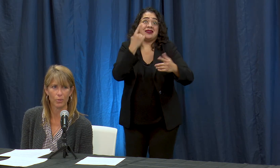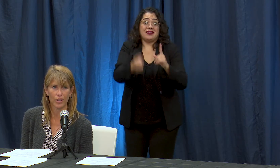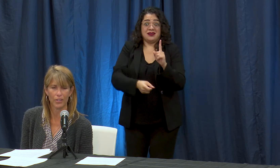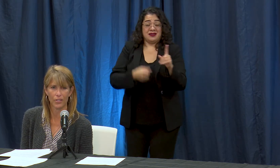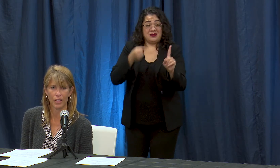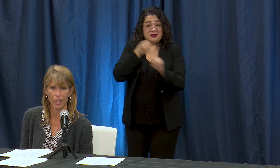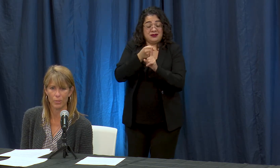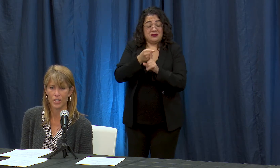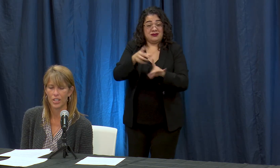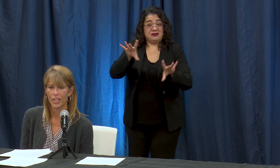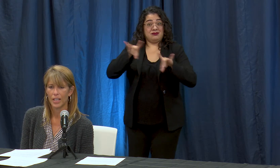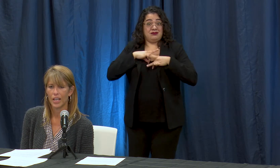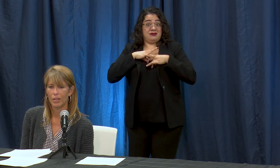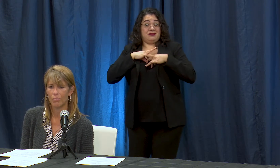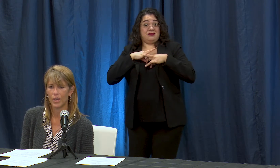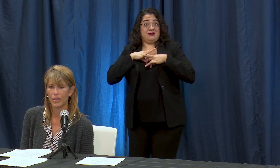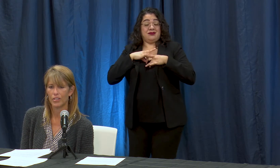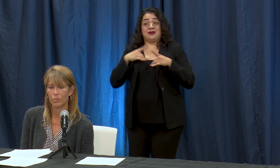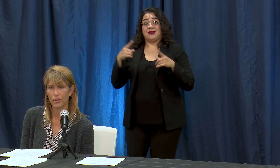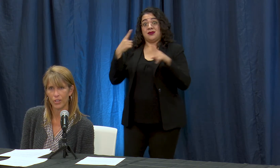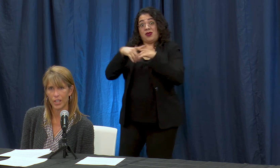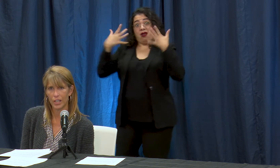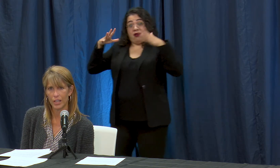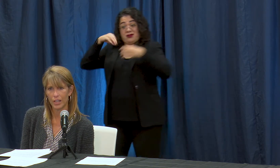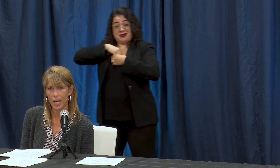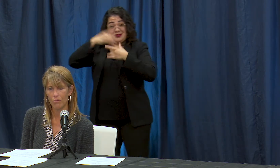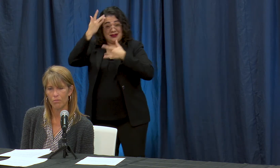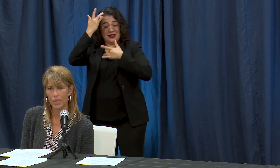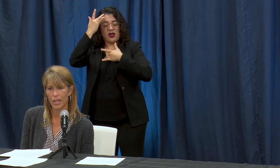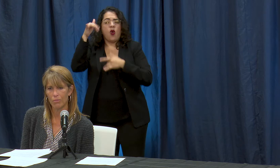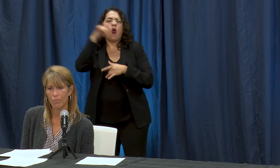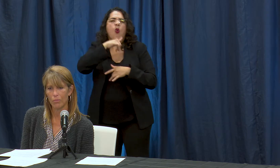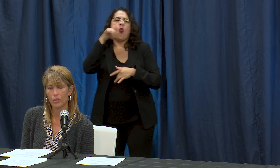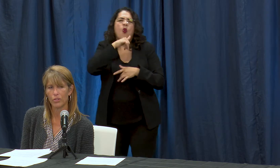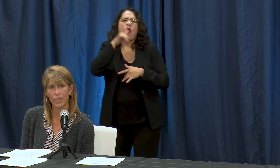within the City of Long Beach. In addition, we're seeing that most of our